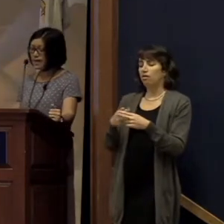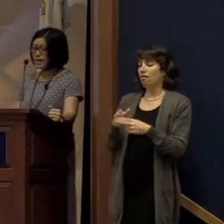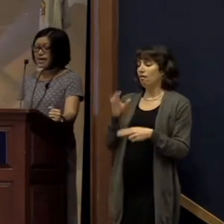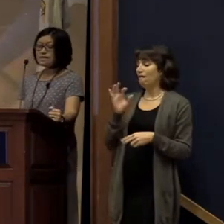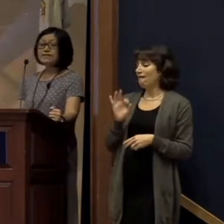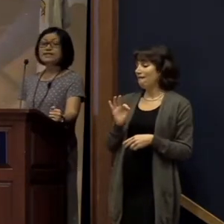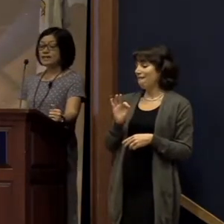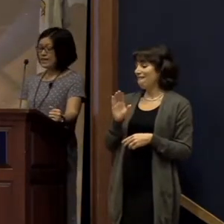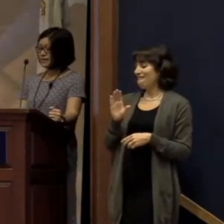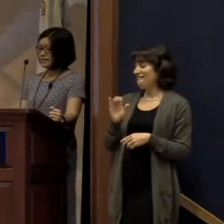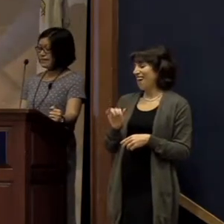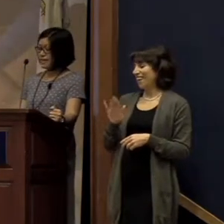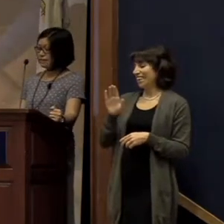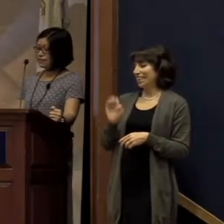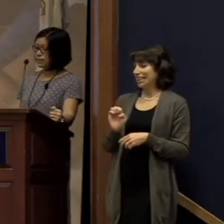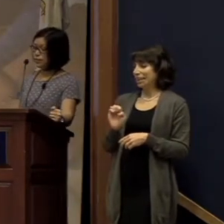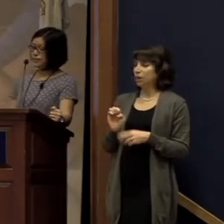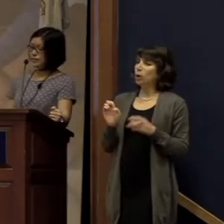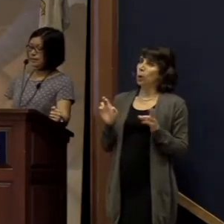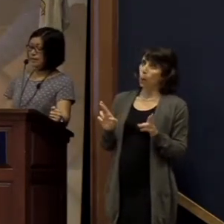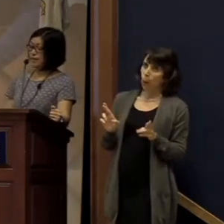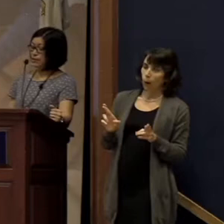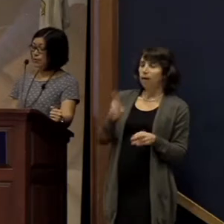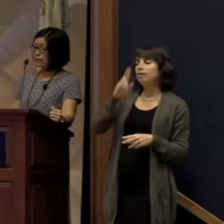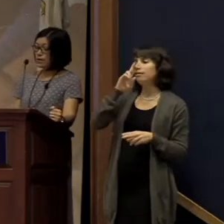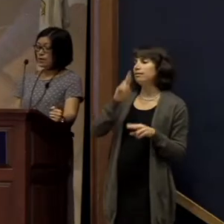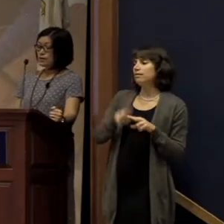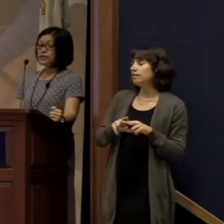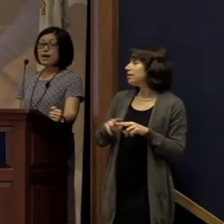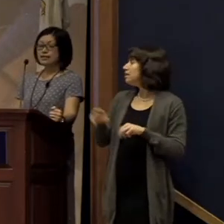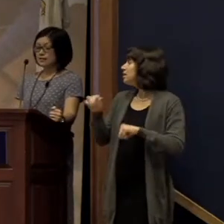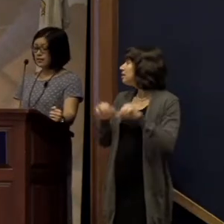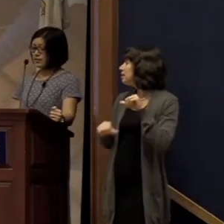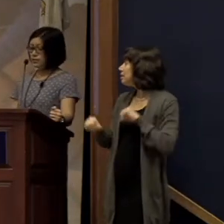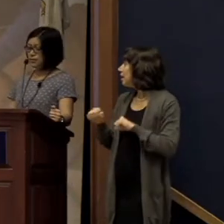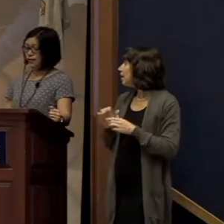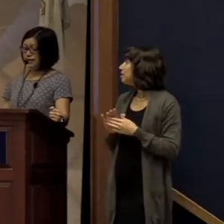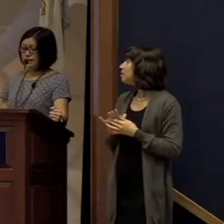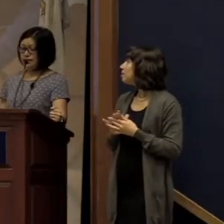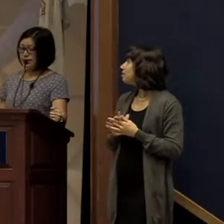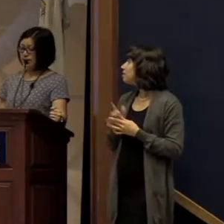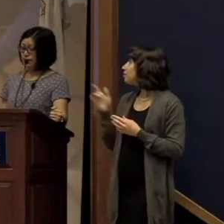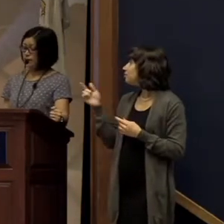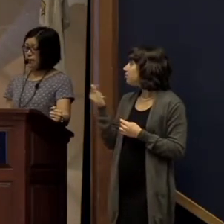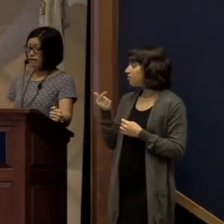The first case is that of the geodesic play dome which started with these two young ladies Ariel and Sharon